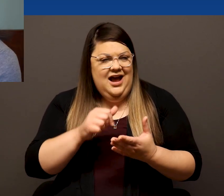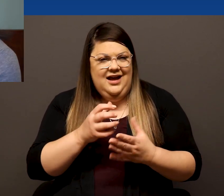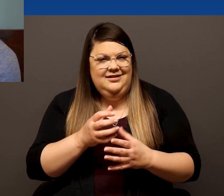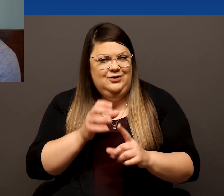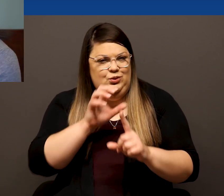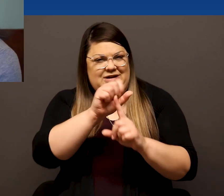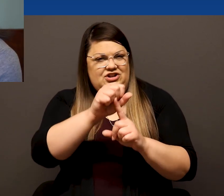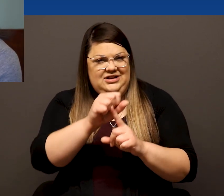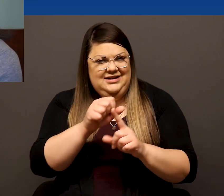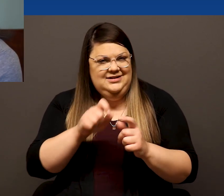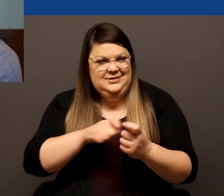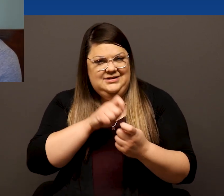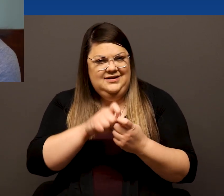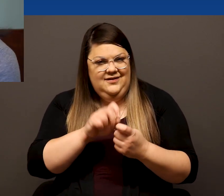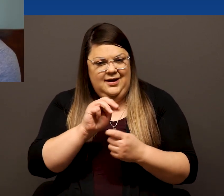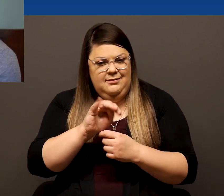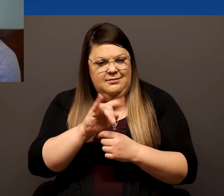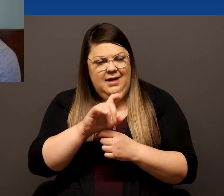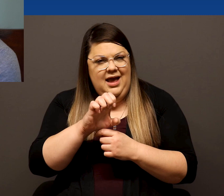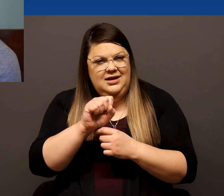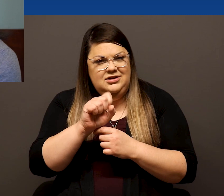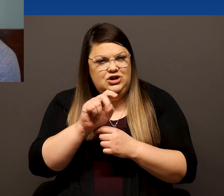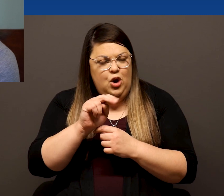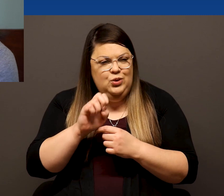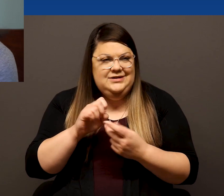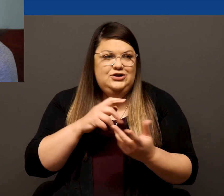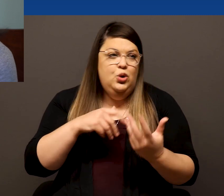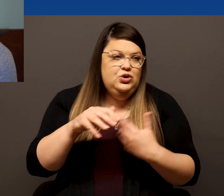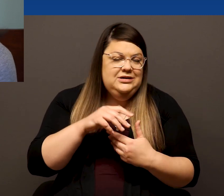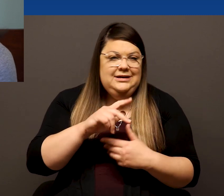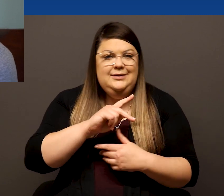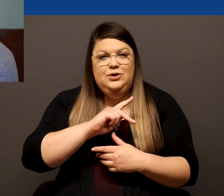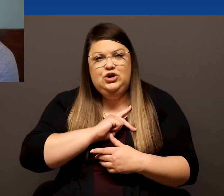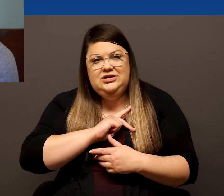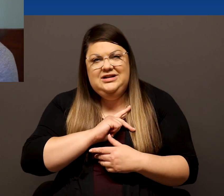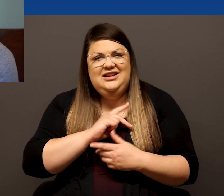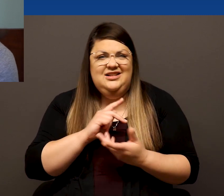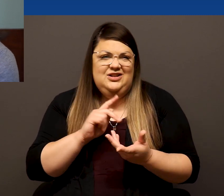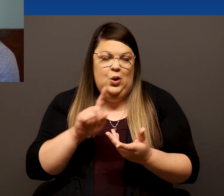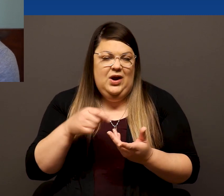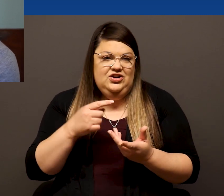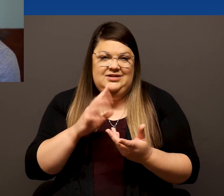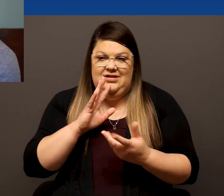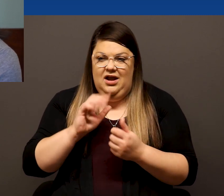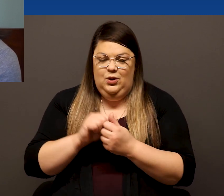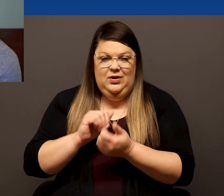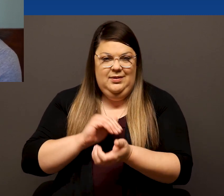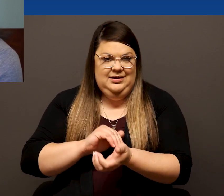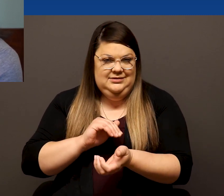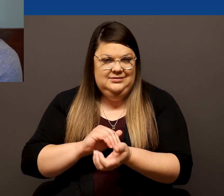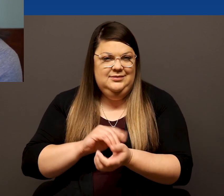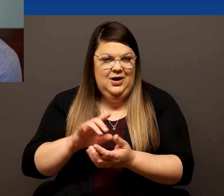certain milestones socially, personally, and so I just had been talking to my pediatrician about that